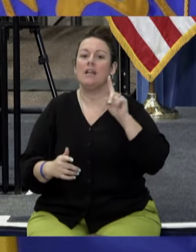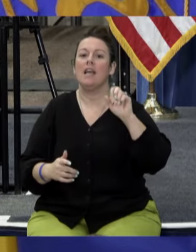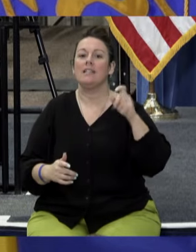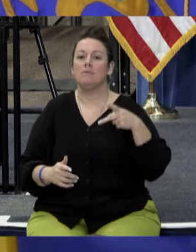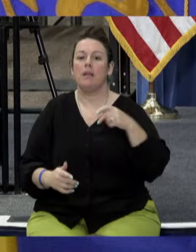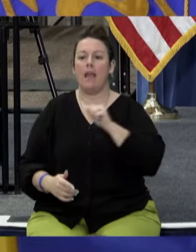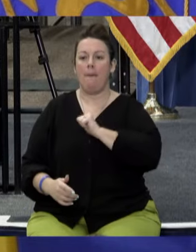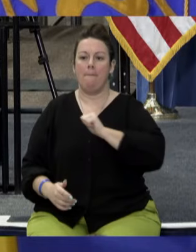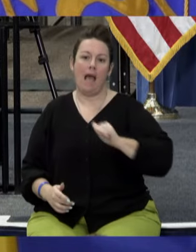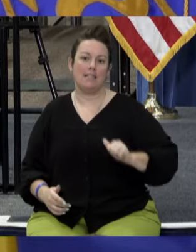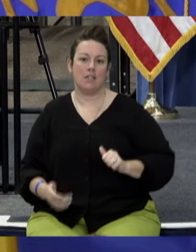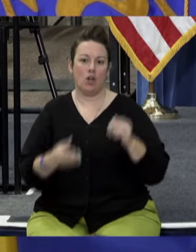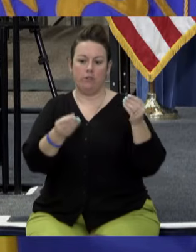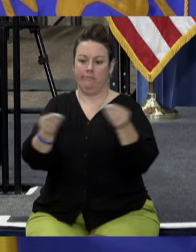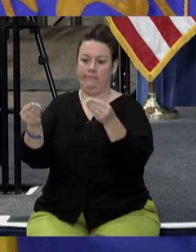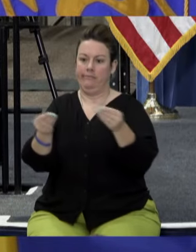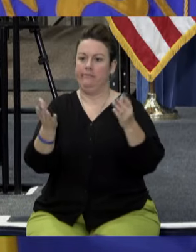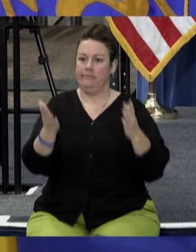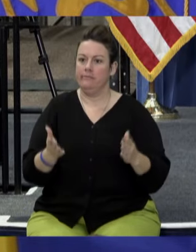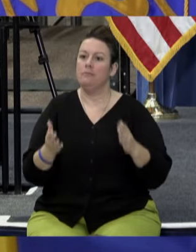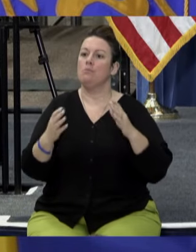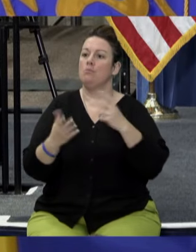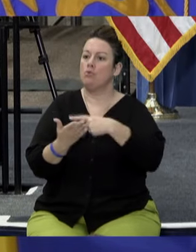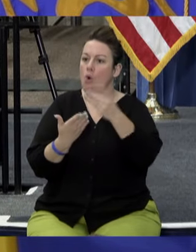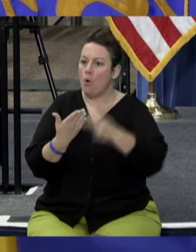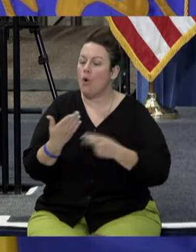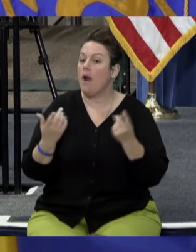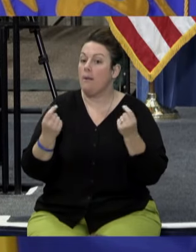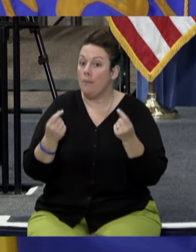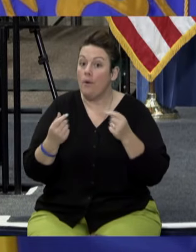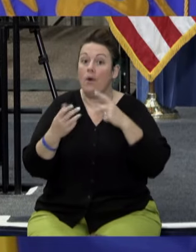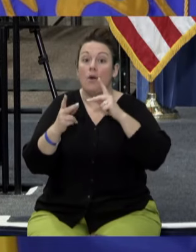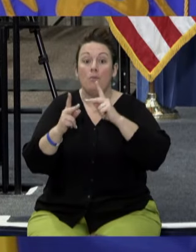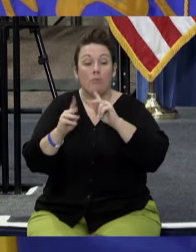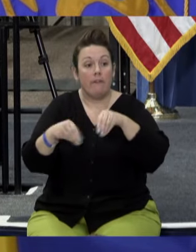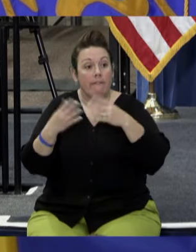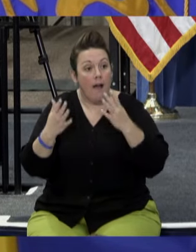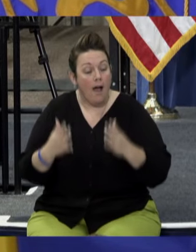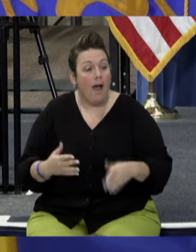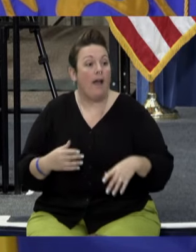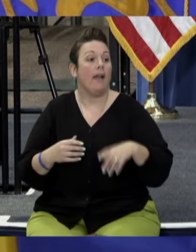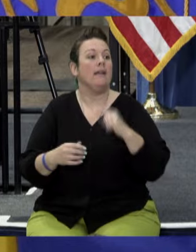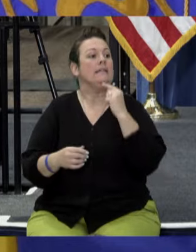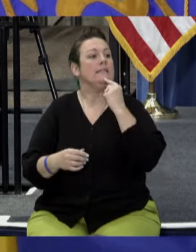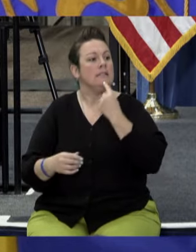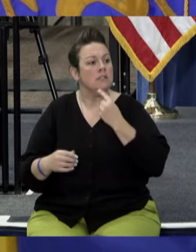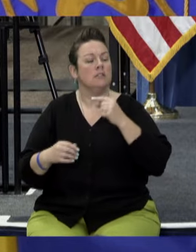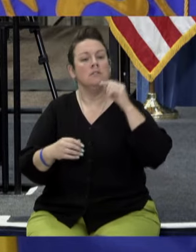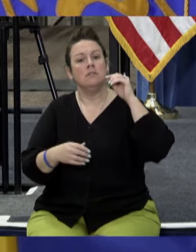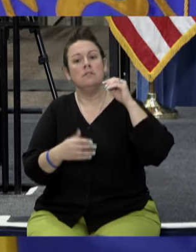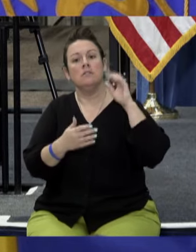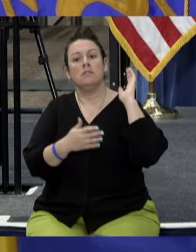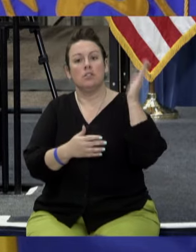which is providing intensive spokesperson development training to an inaugural cohort